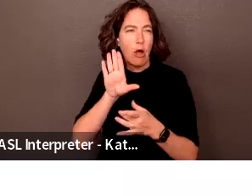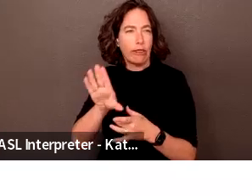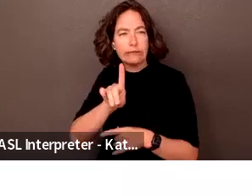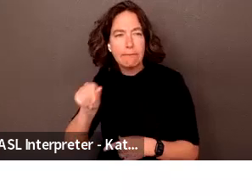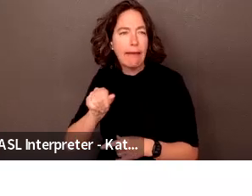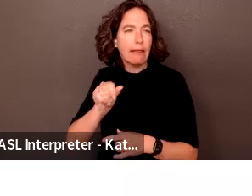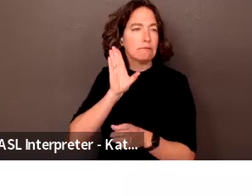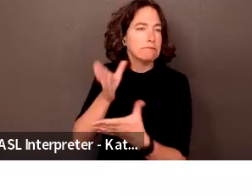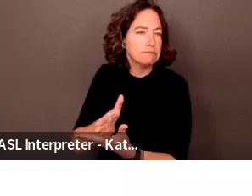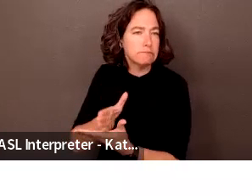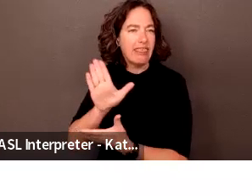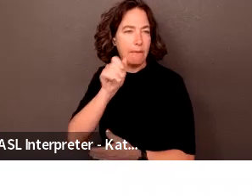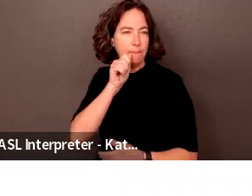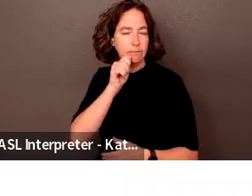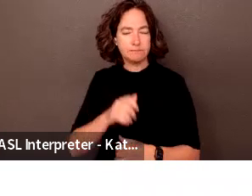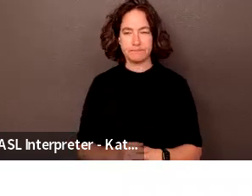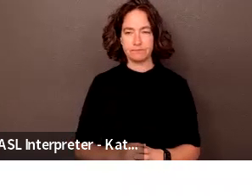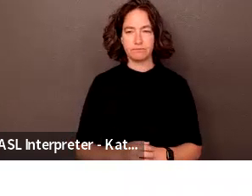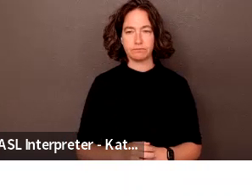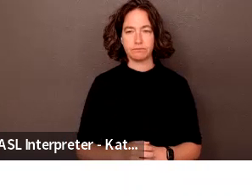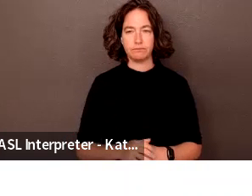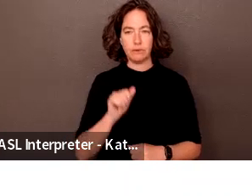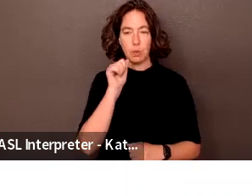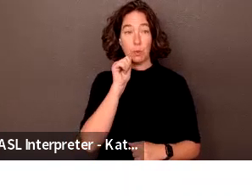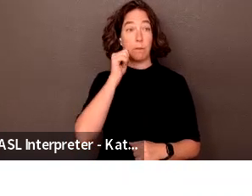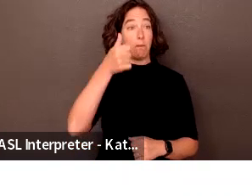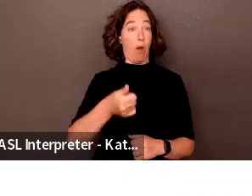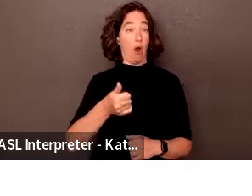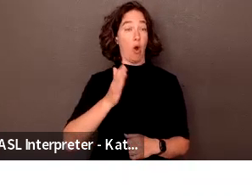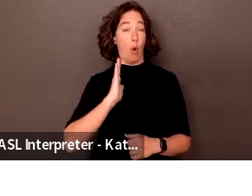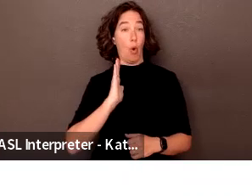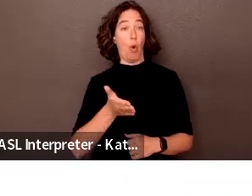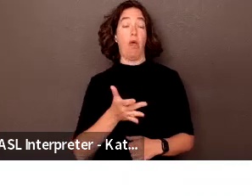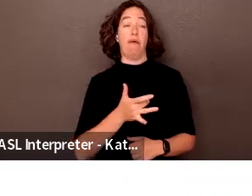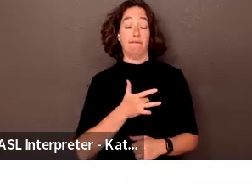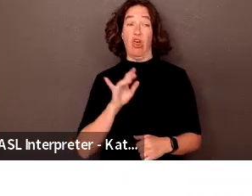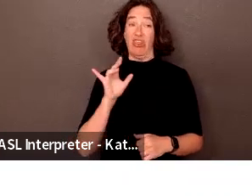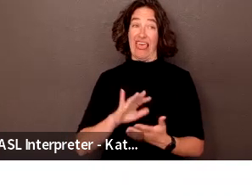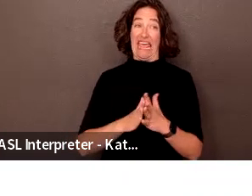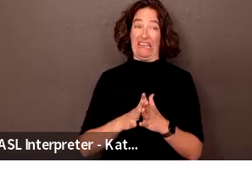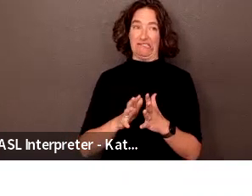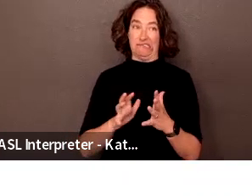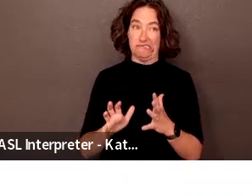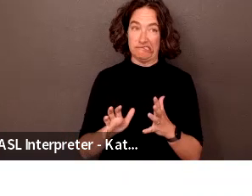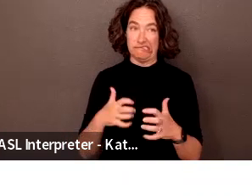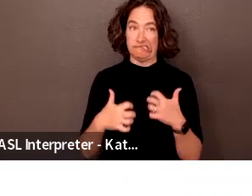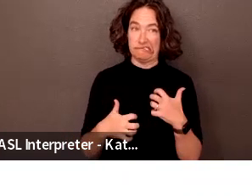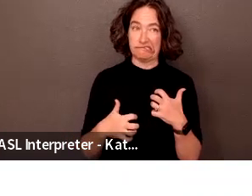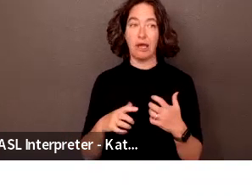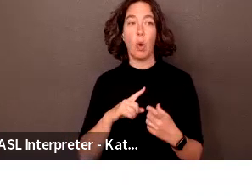working animal and it's doing its job to help the individual with whatever that job is. And do not ask personal questions about